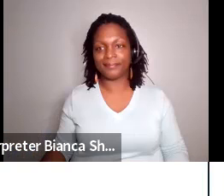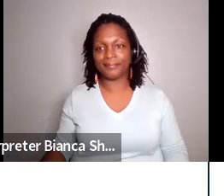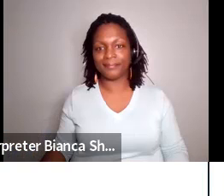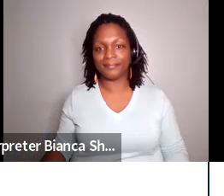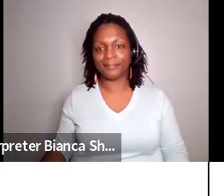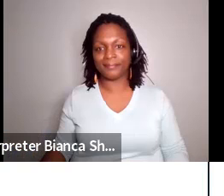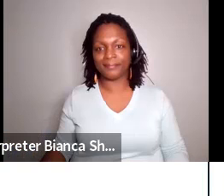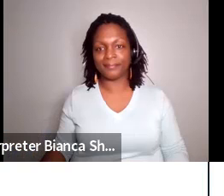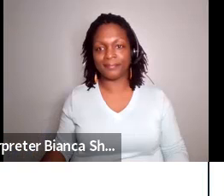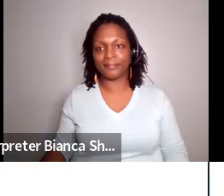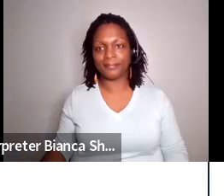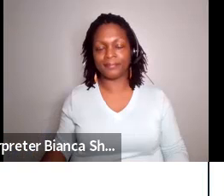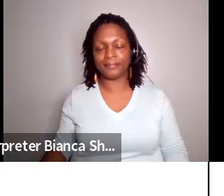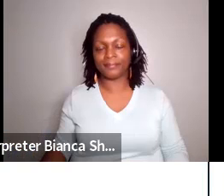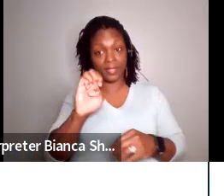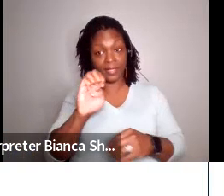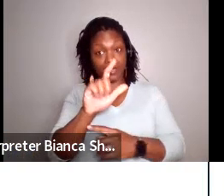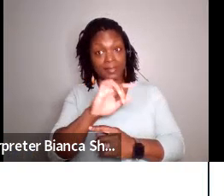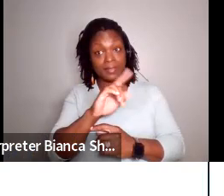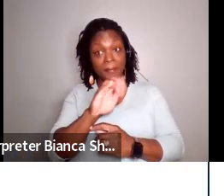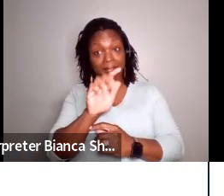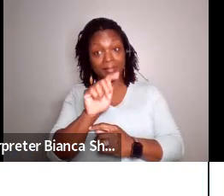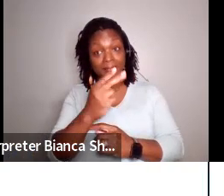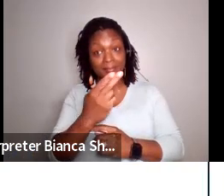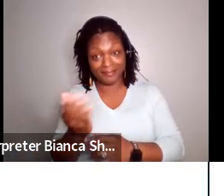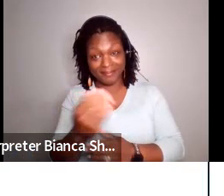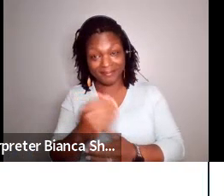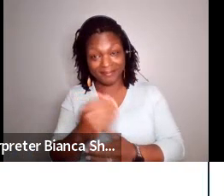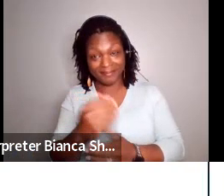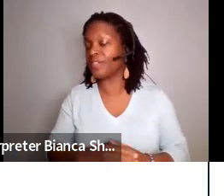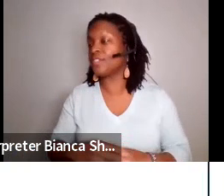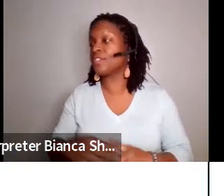So what we have here is just a visual about our weightless reduction.